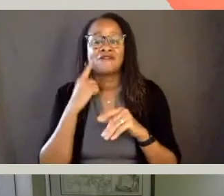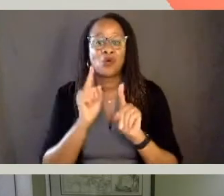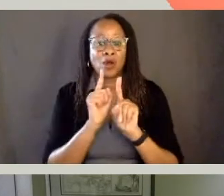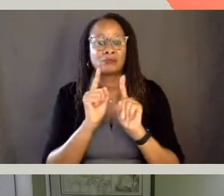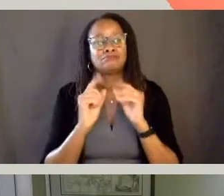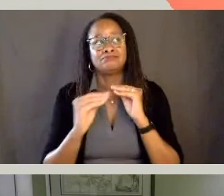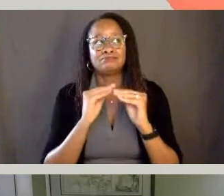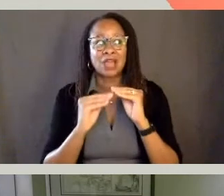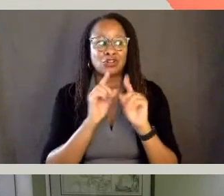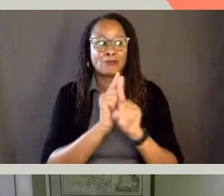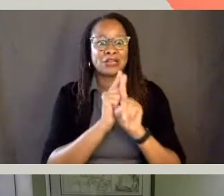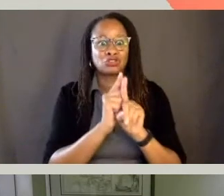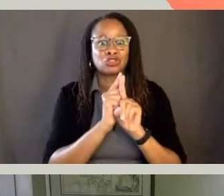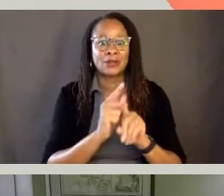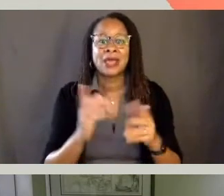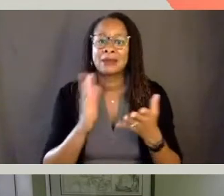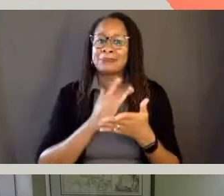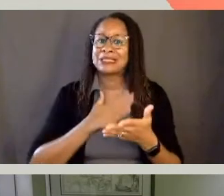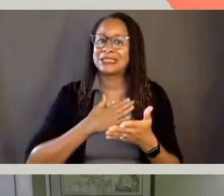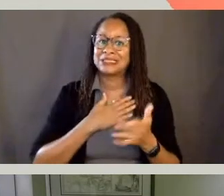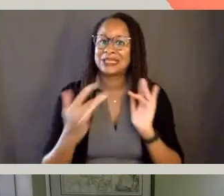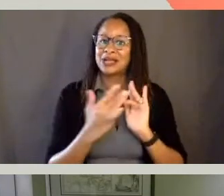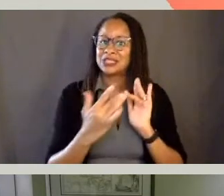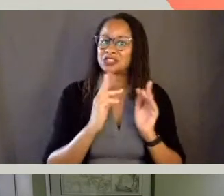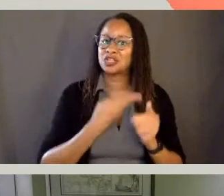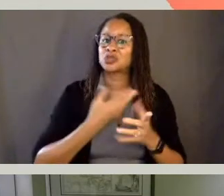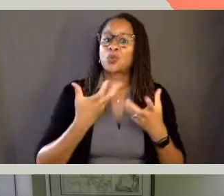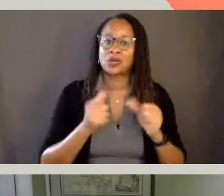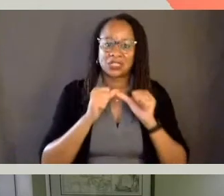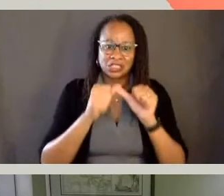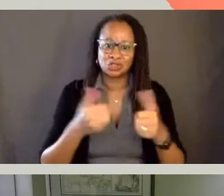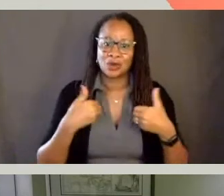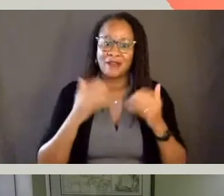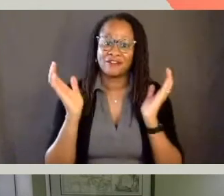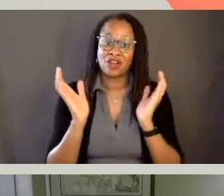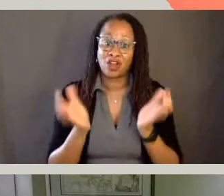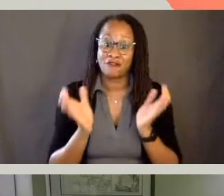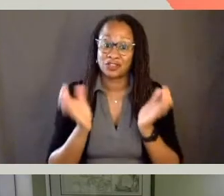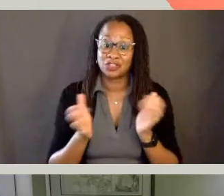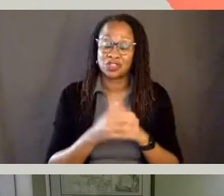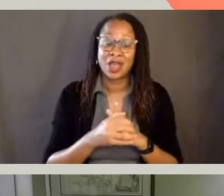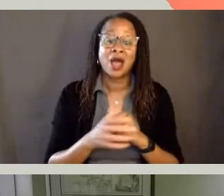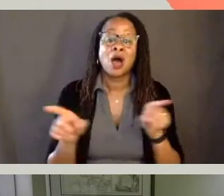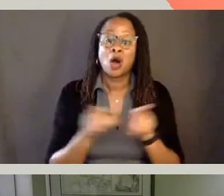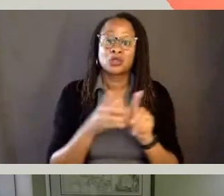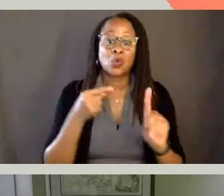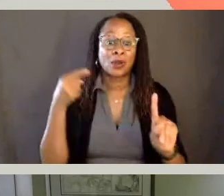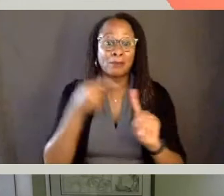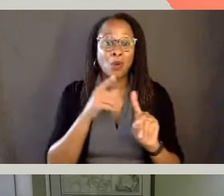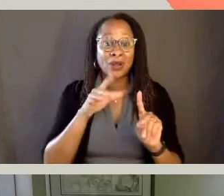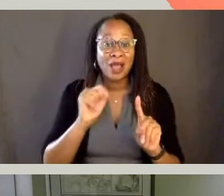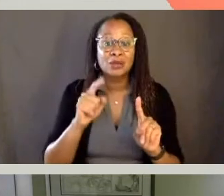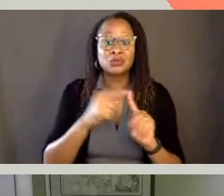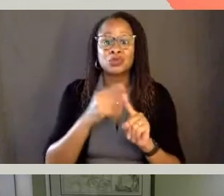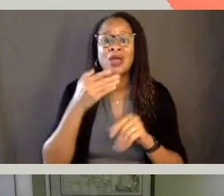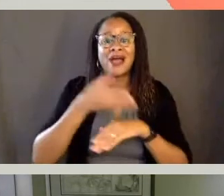Please reach out to us. We wanna continue having this conversation. I also wanna point out to some aftercare support